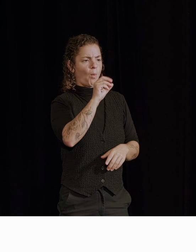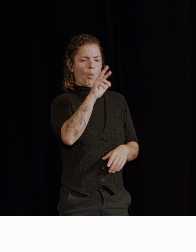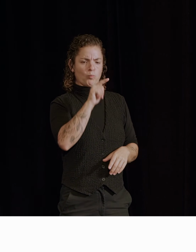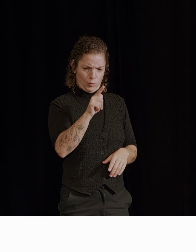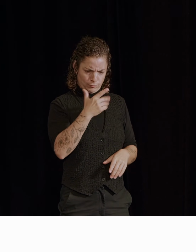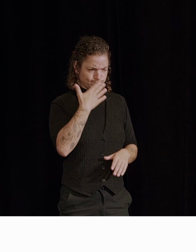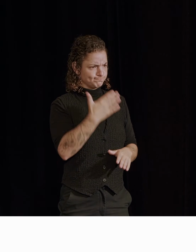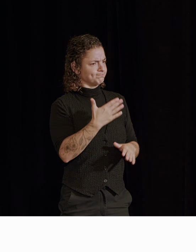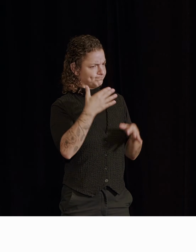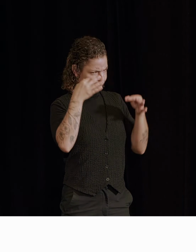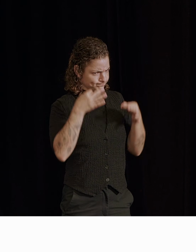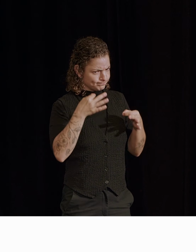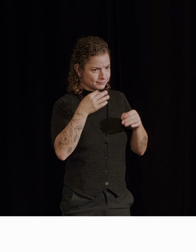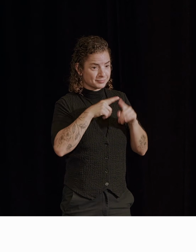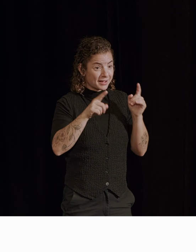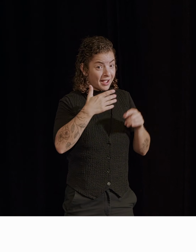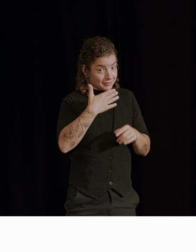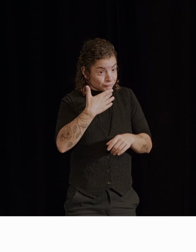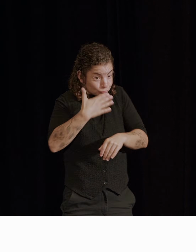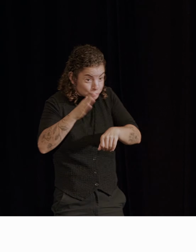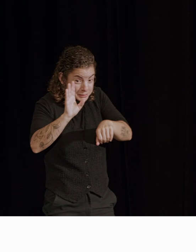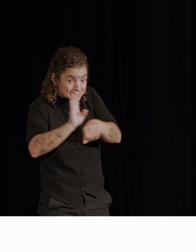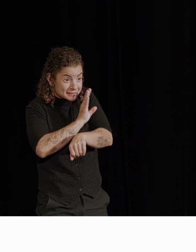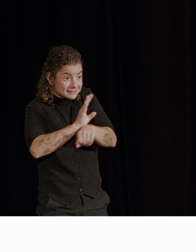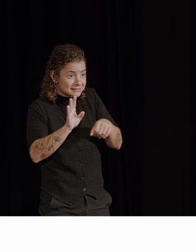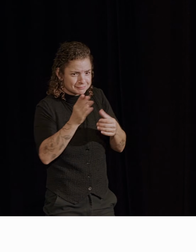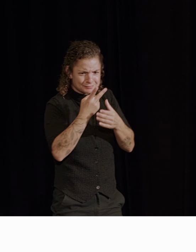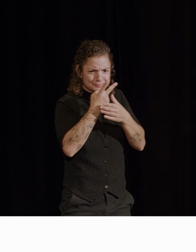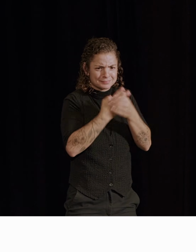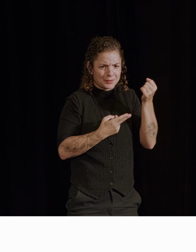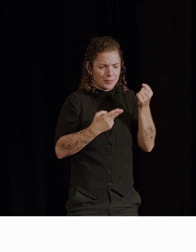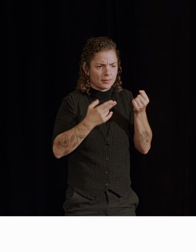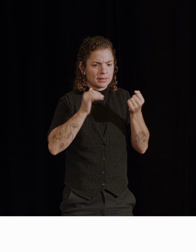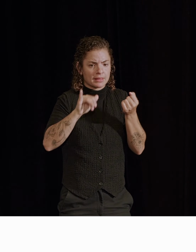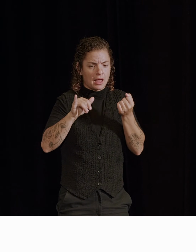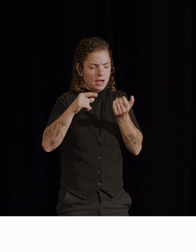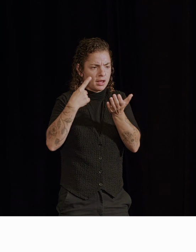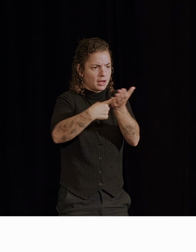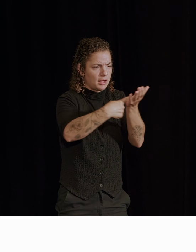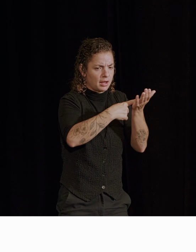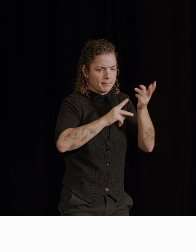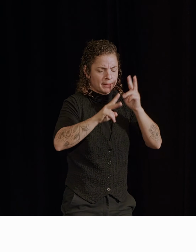conversation in a direction that gets people's ears perked up regardless of their background.